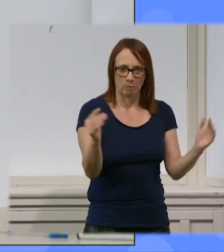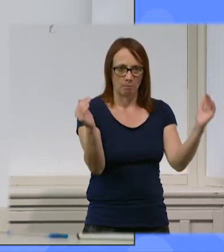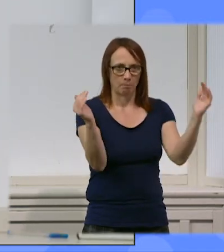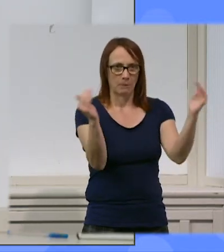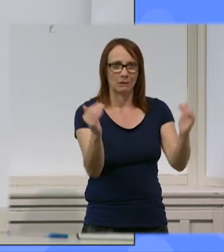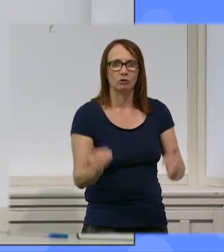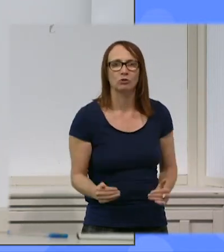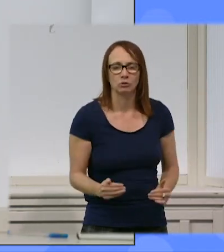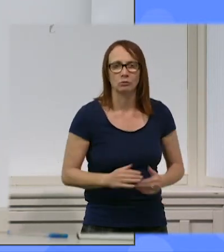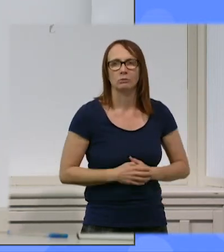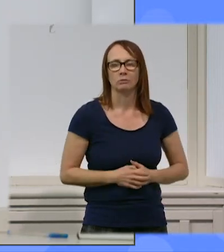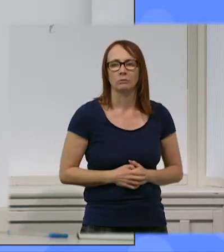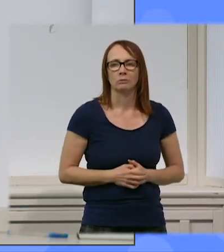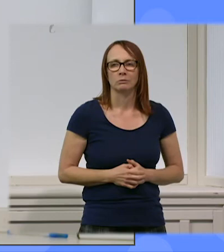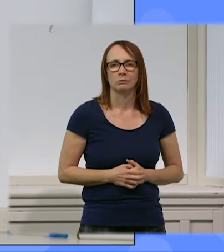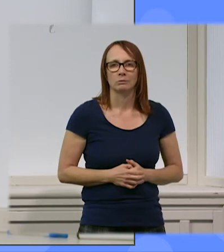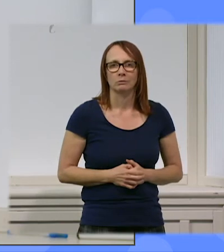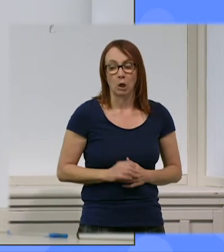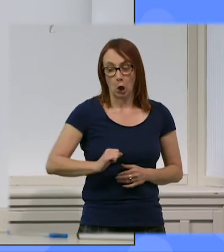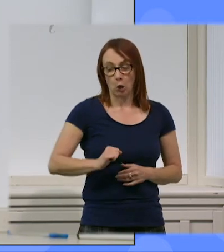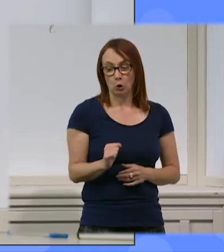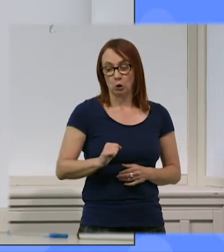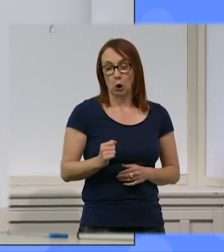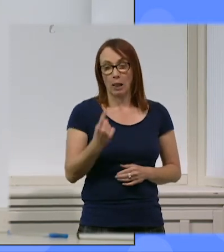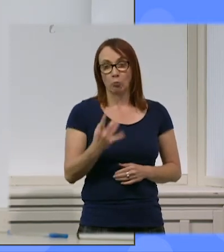Scotland was one of the first countries to commit to the SDGs as they are